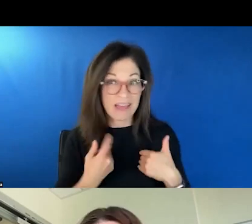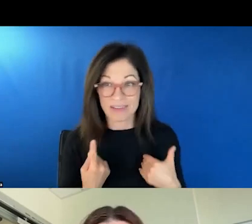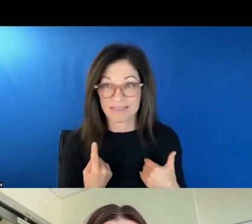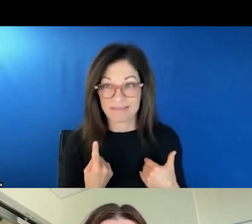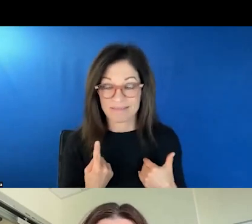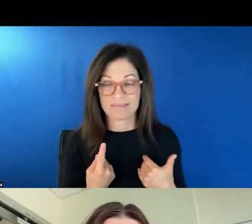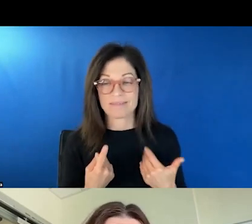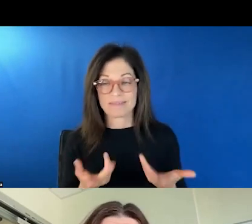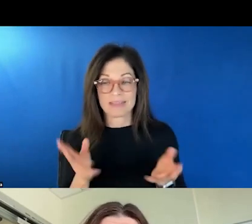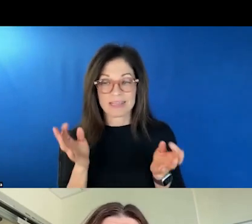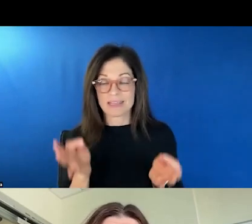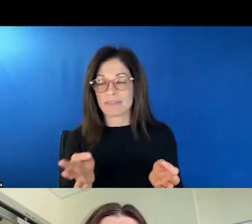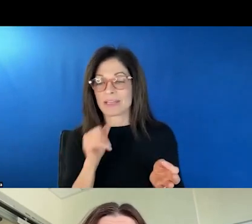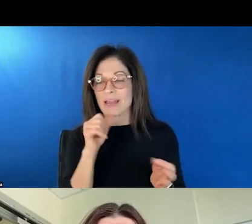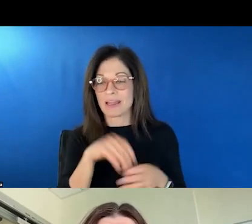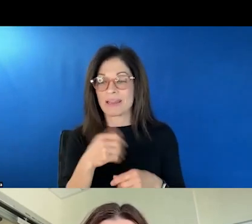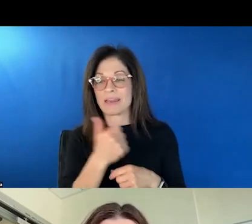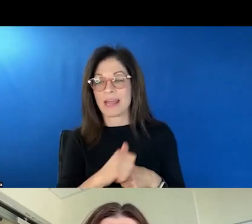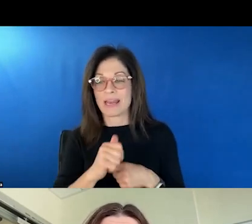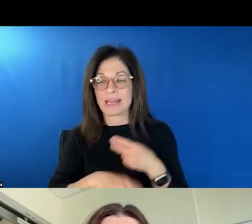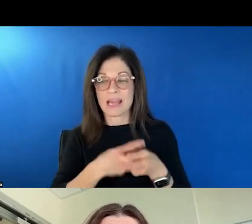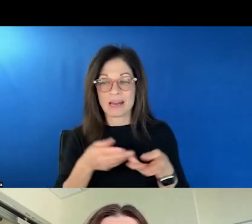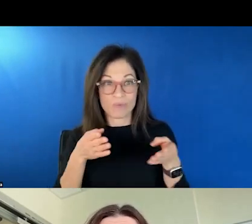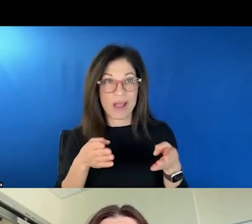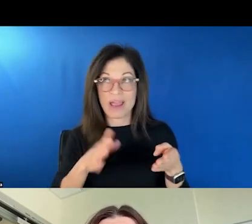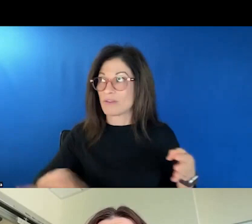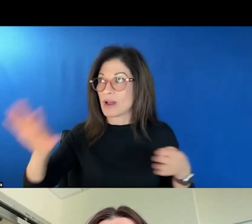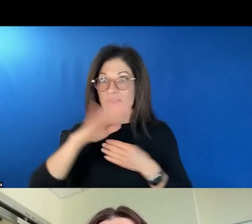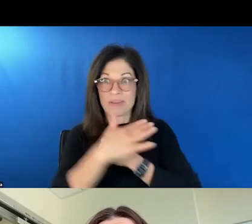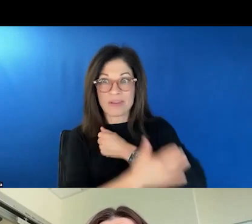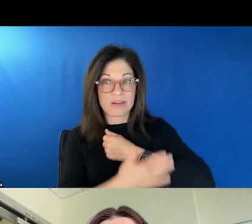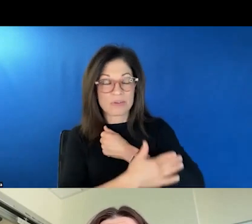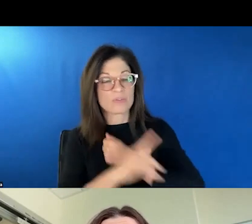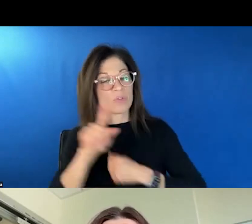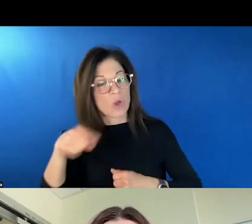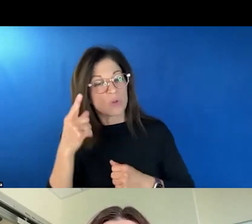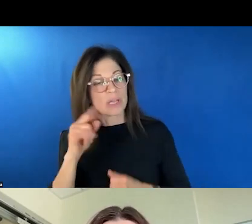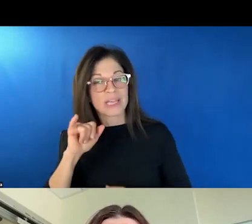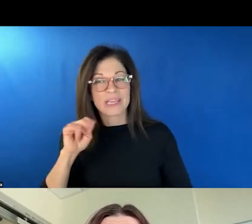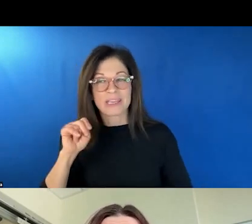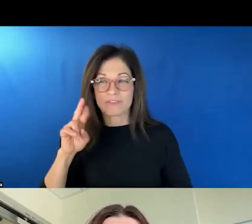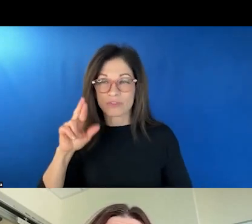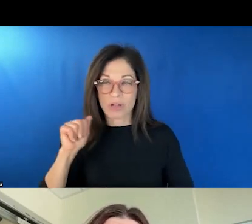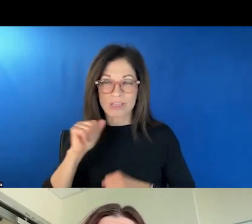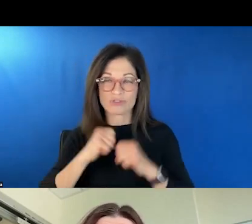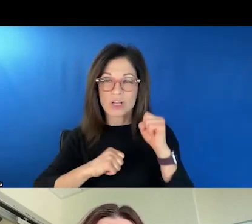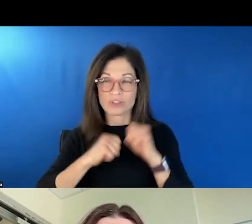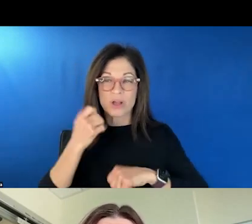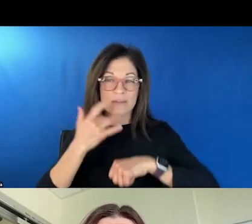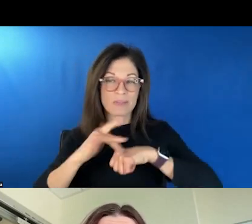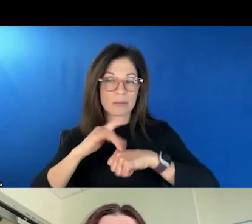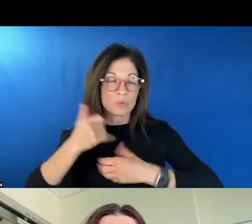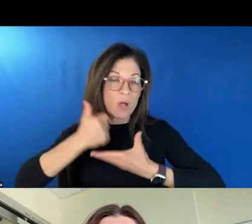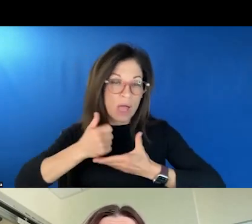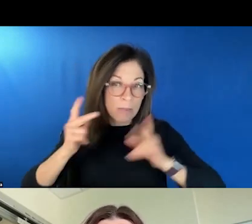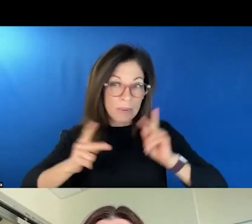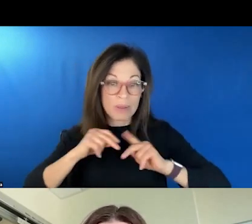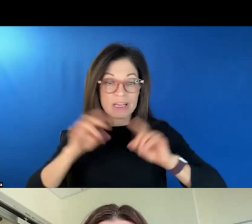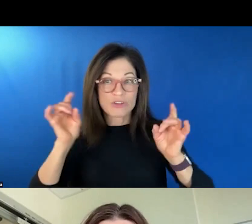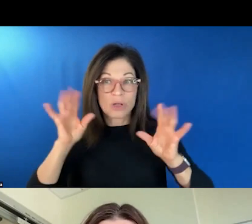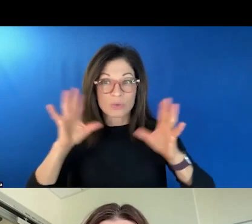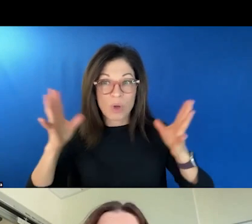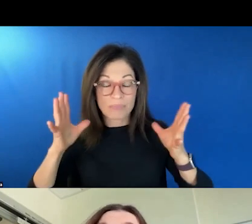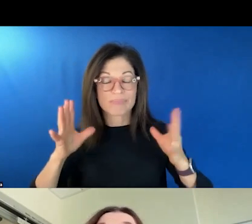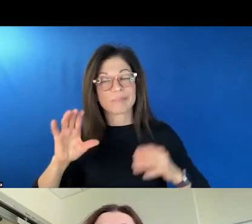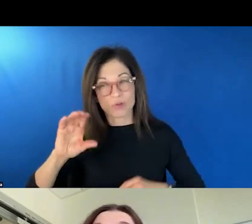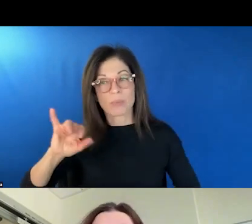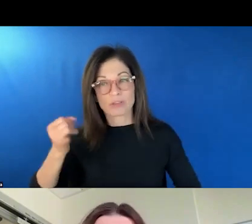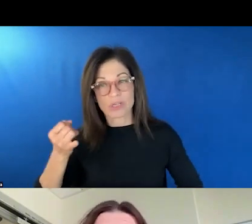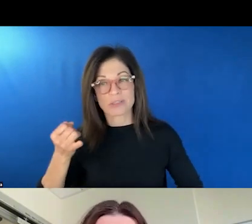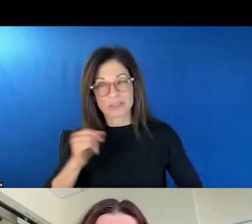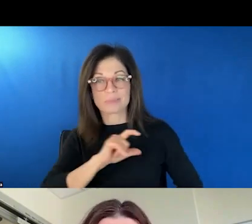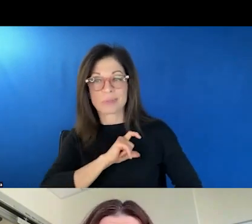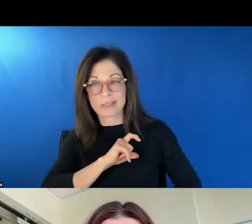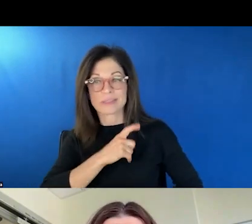DEFINITELY NOT ANY WAY NATIONWIDE. SO IT WAS ROBUST AT THE TIME,